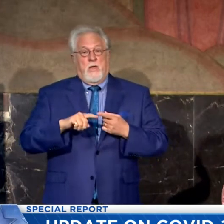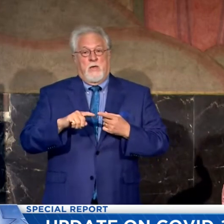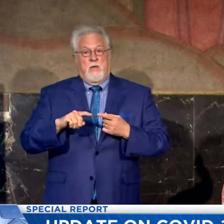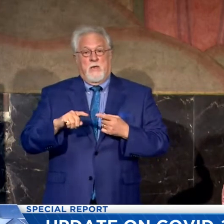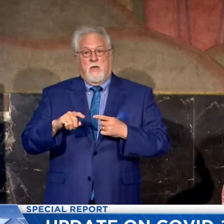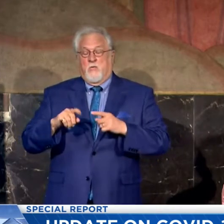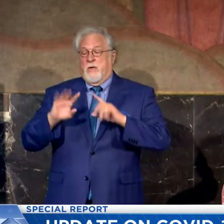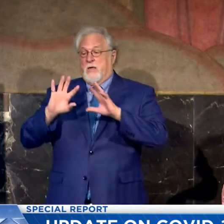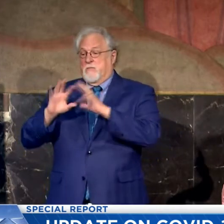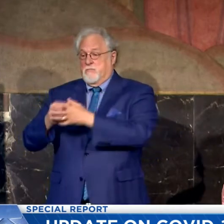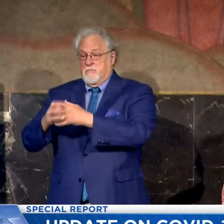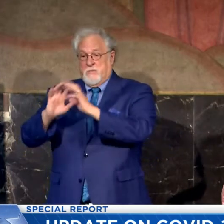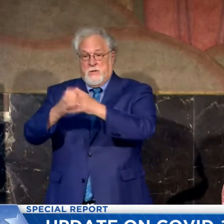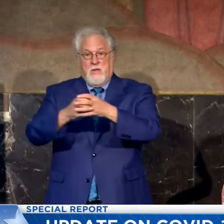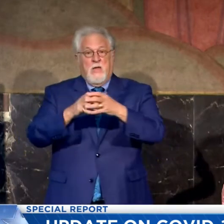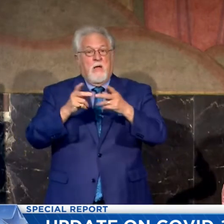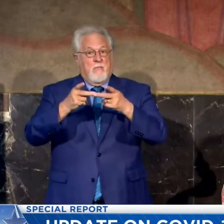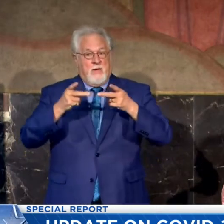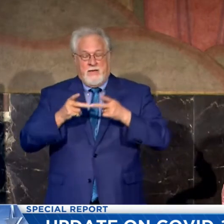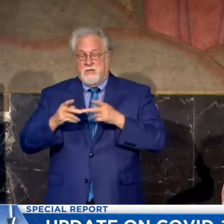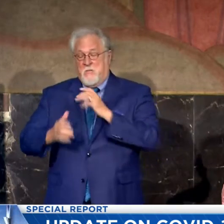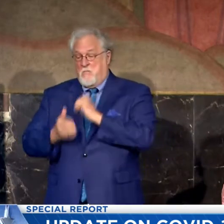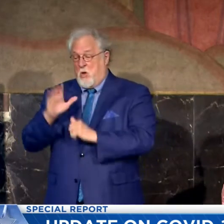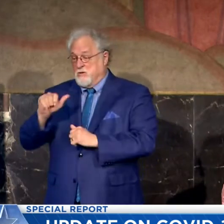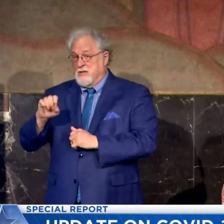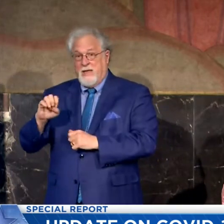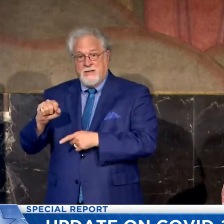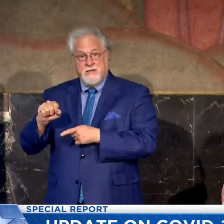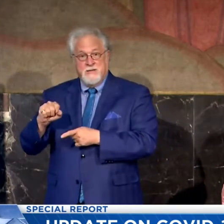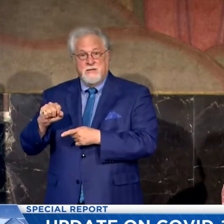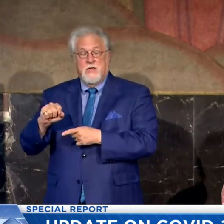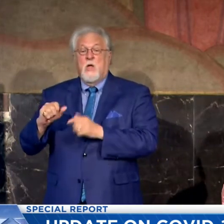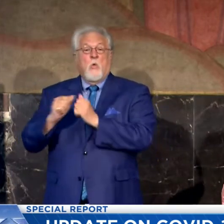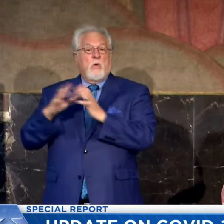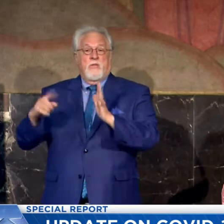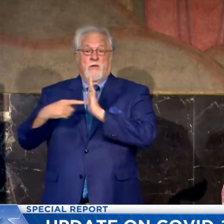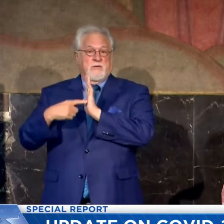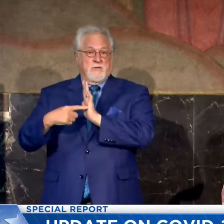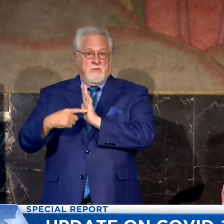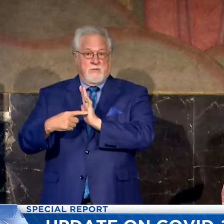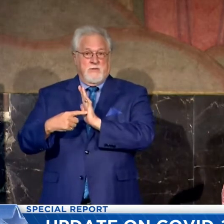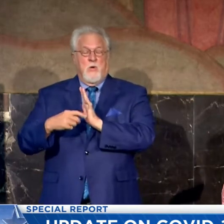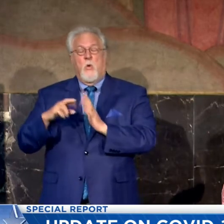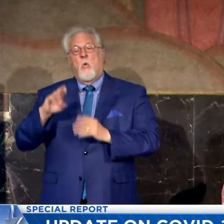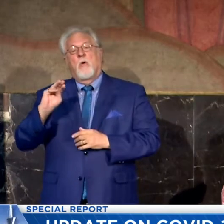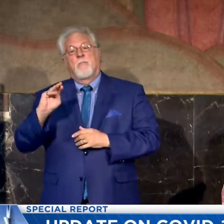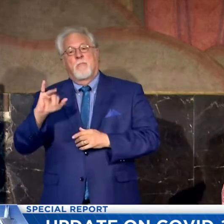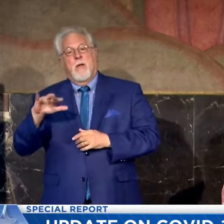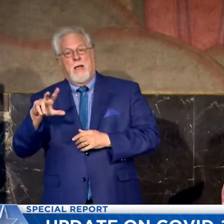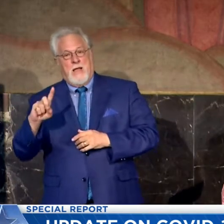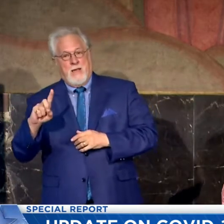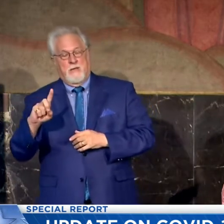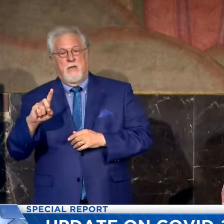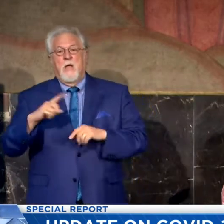WE KNOW, AS WE TEST THESE SETTINGS, WE WILL REPORT MORE CASES. THE GOOD NEWS IS THAT AS WE GO